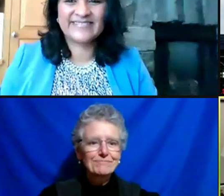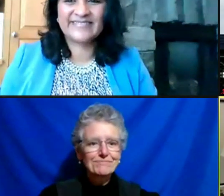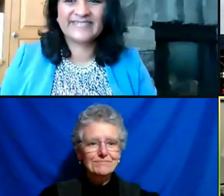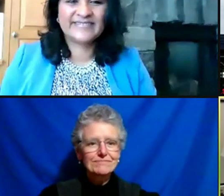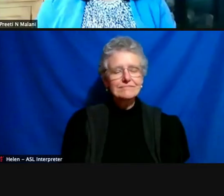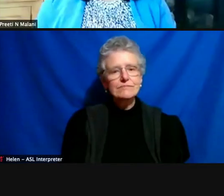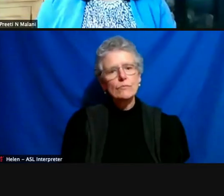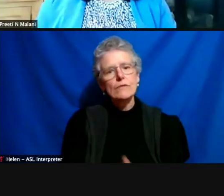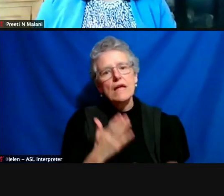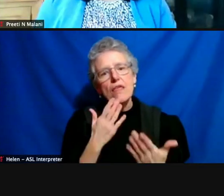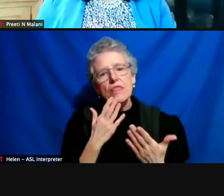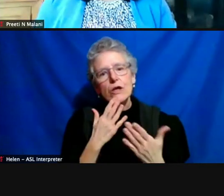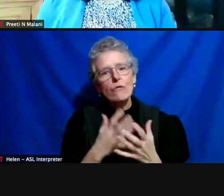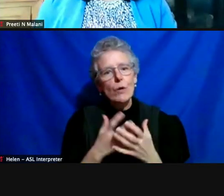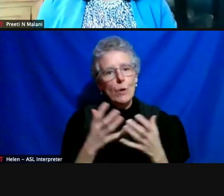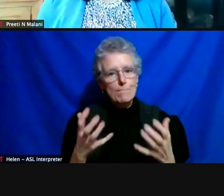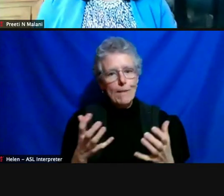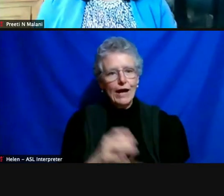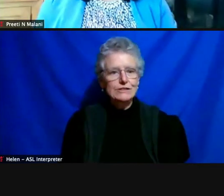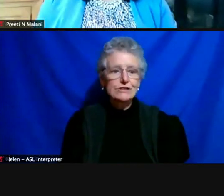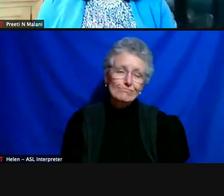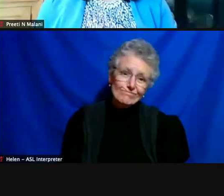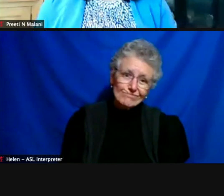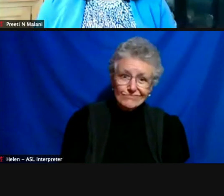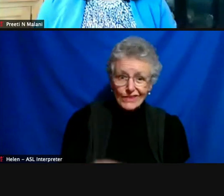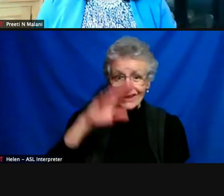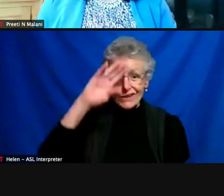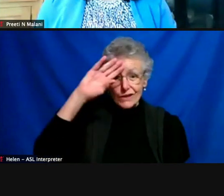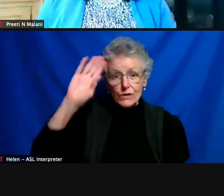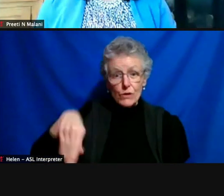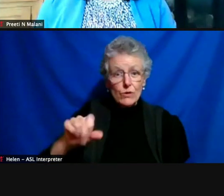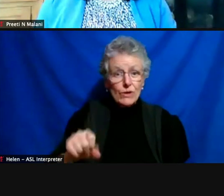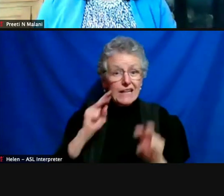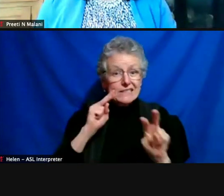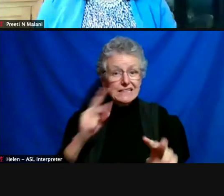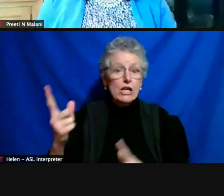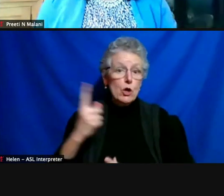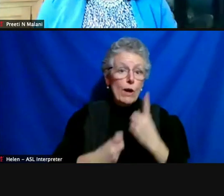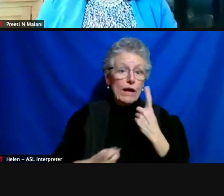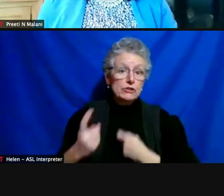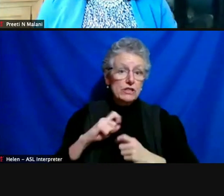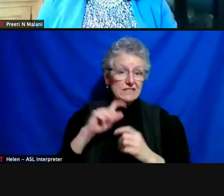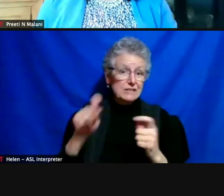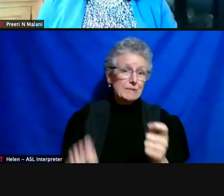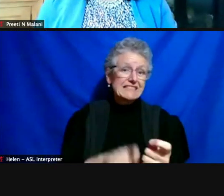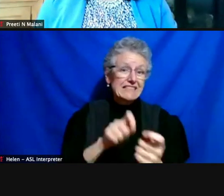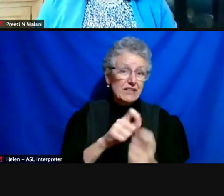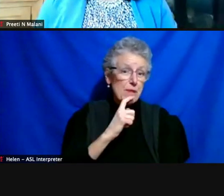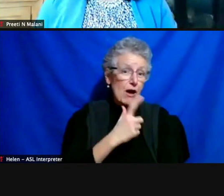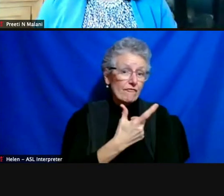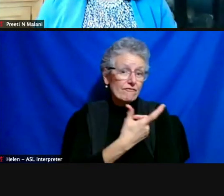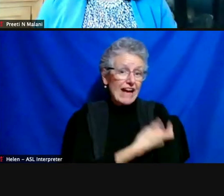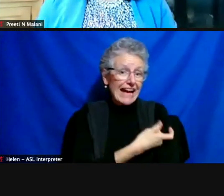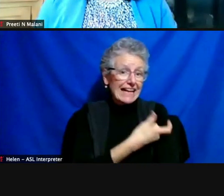Thank you very much. As you can see from these questions, particularly around vaccine prioritization,